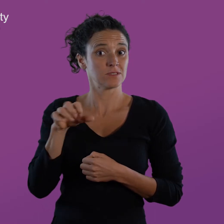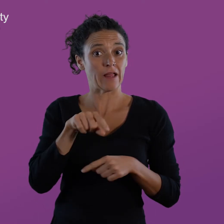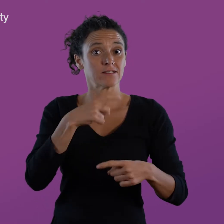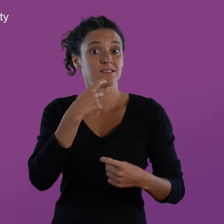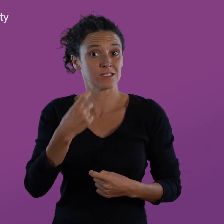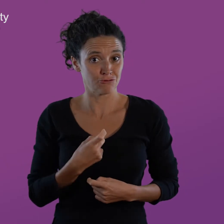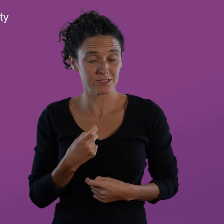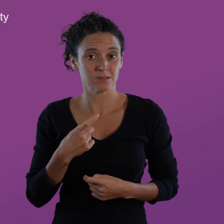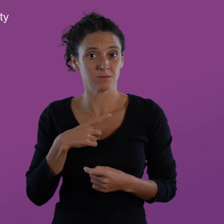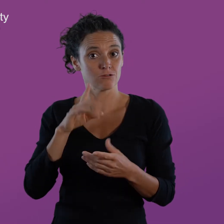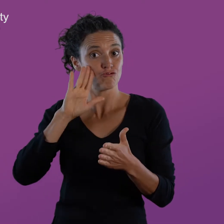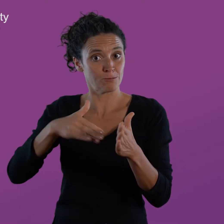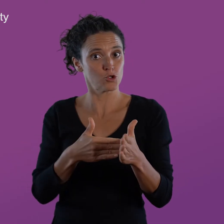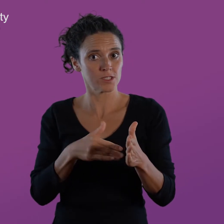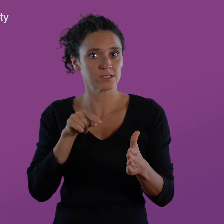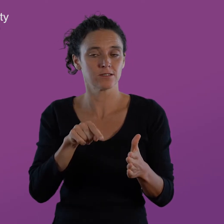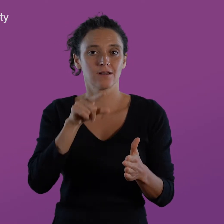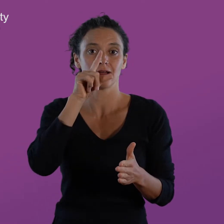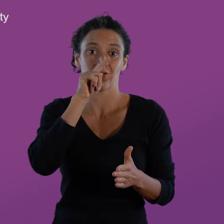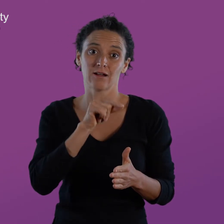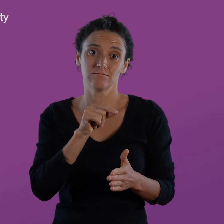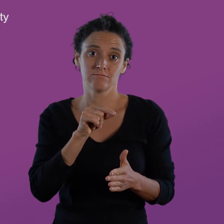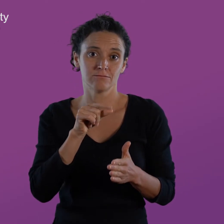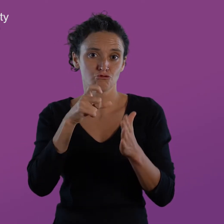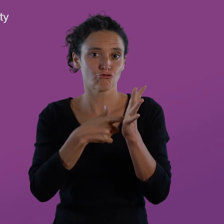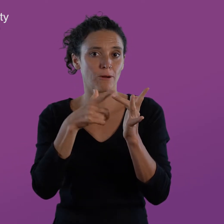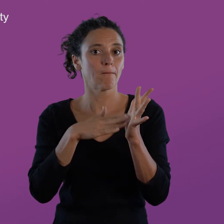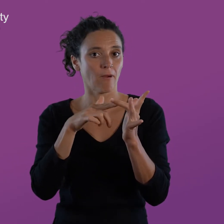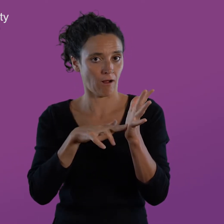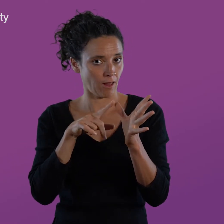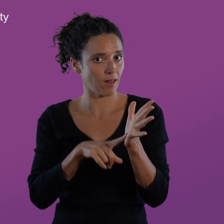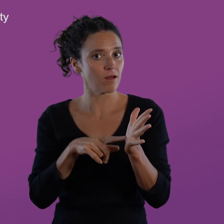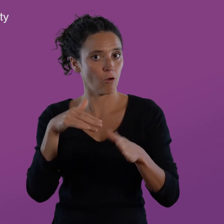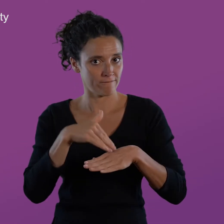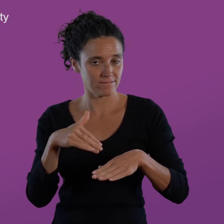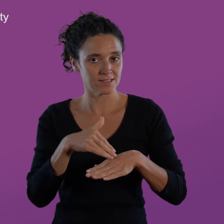We take this concern very seriously because such retribution can be a criminal offence.